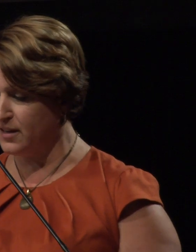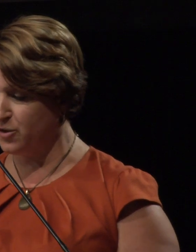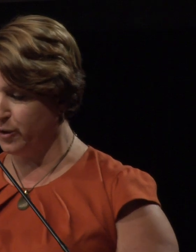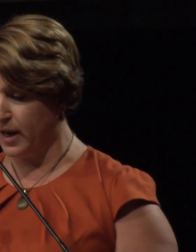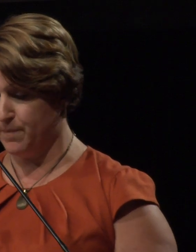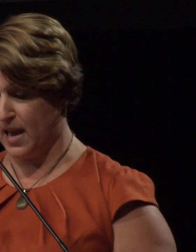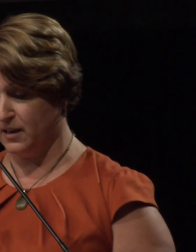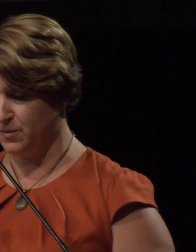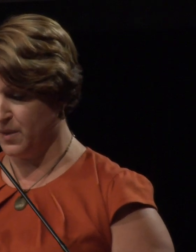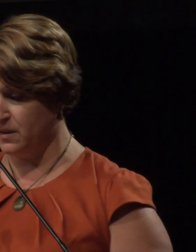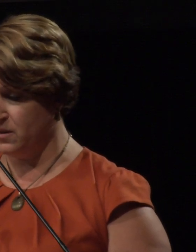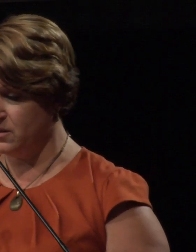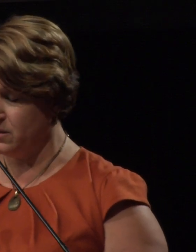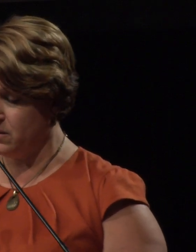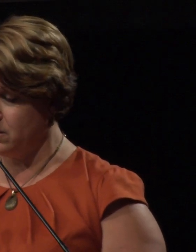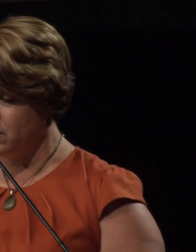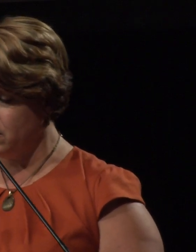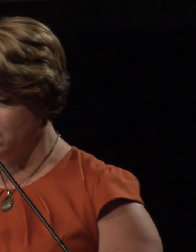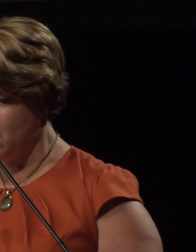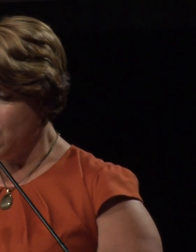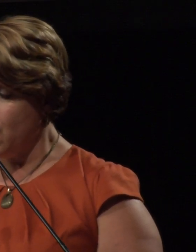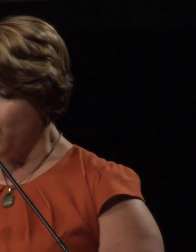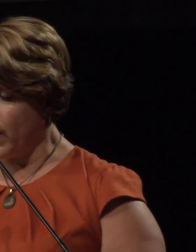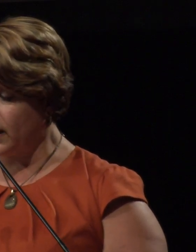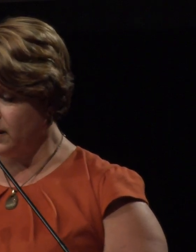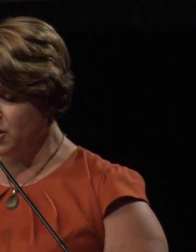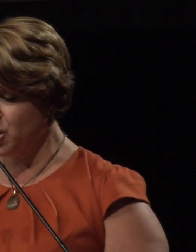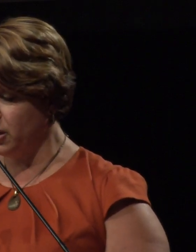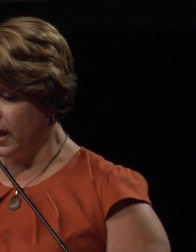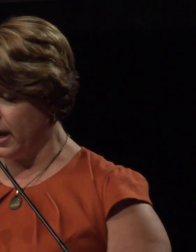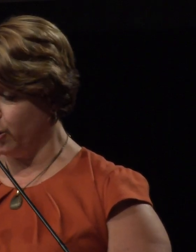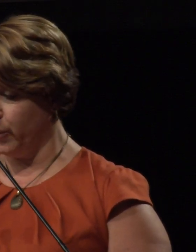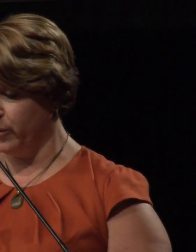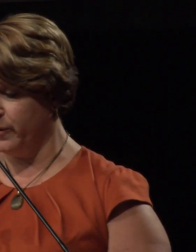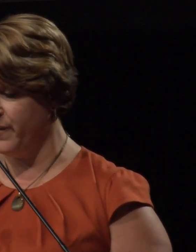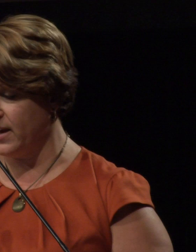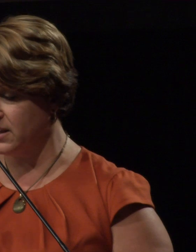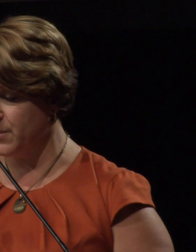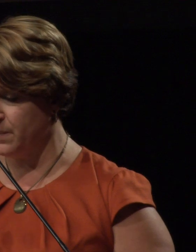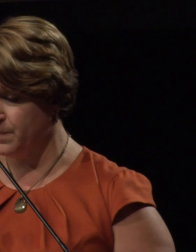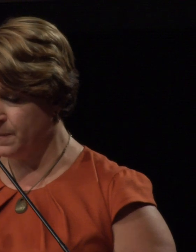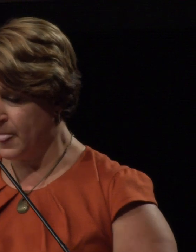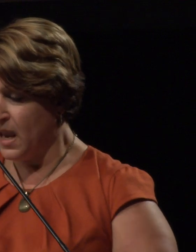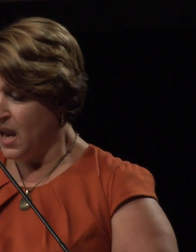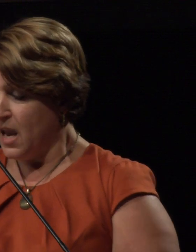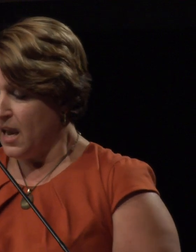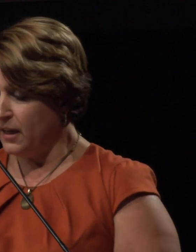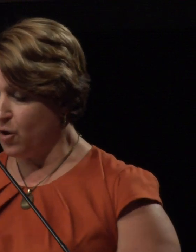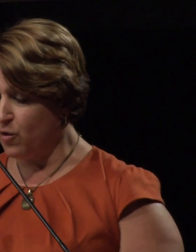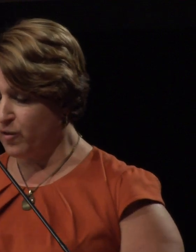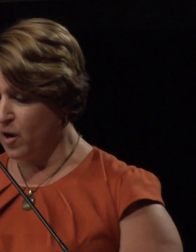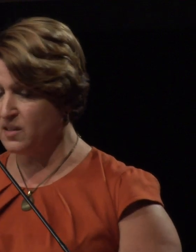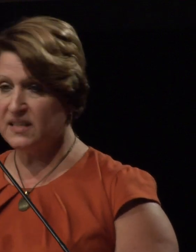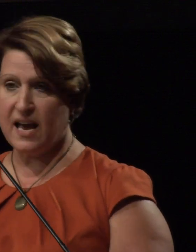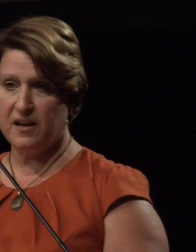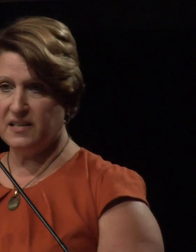SUPERVISOR AND MANAGEMENT, RECOGNITION AND CAREER ADVANCEMENT, AND OVERALL